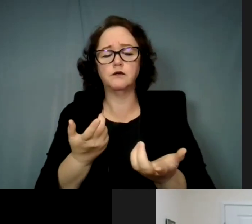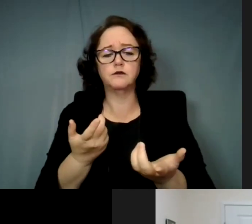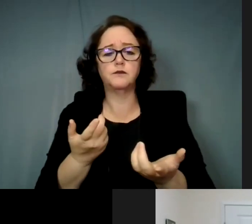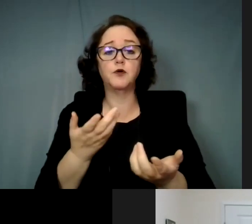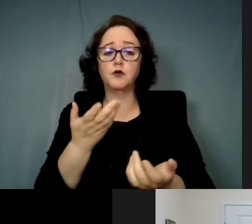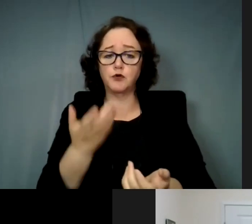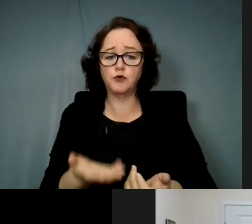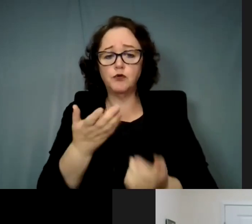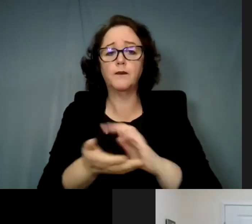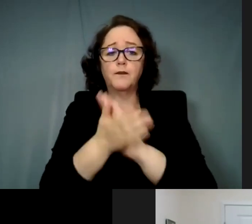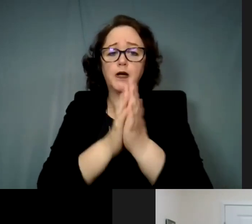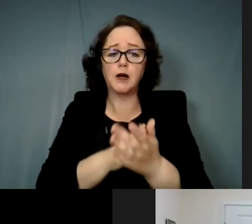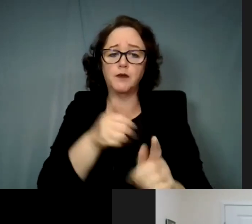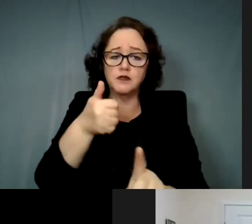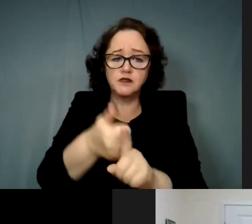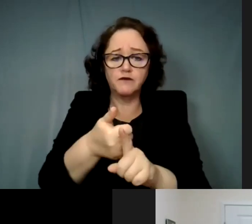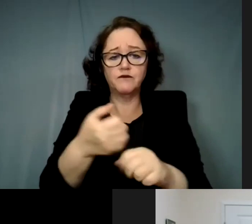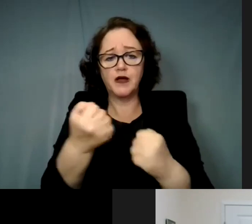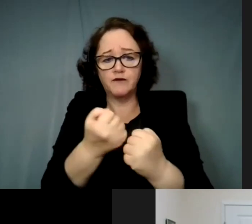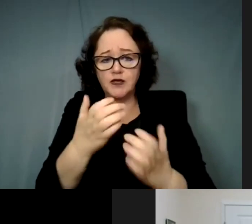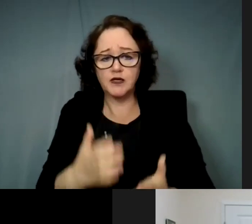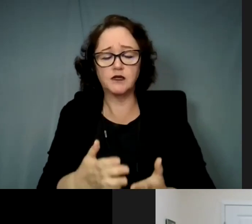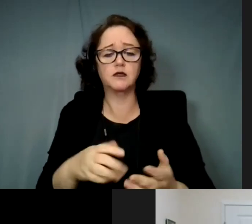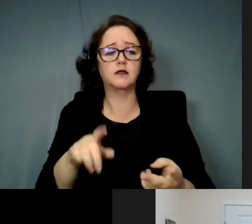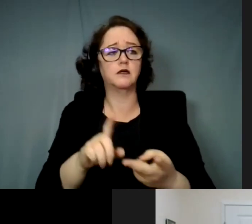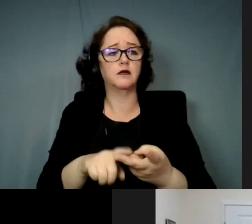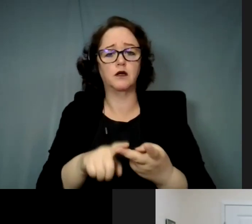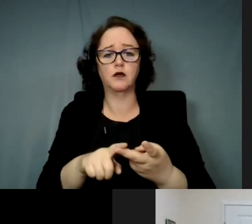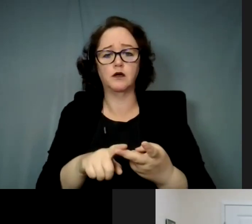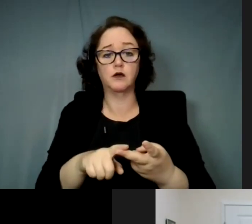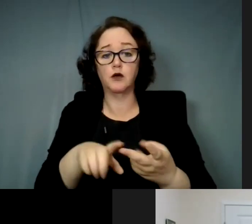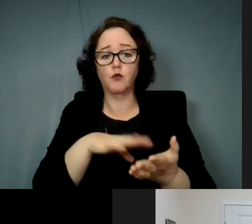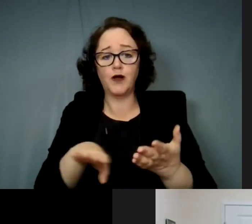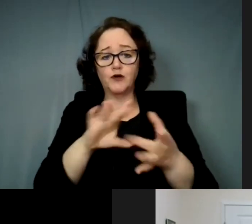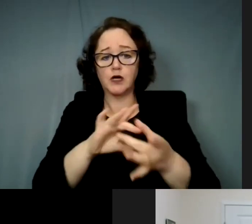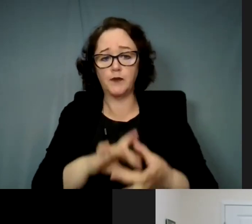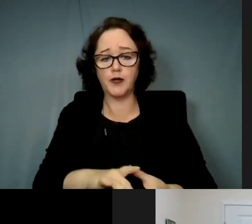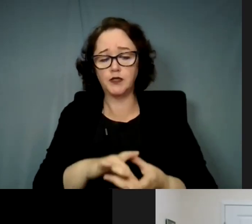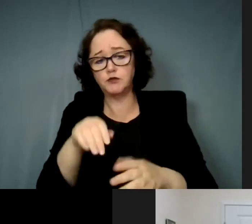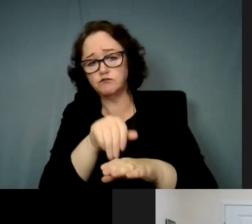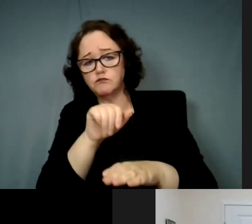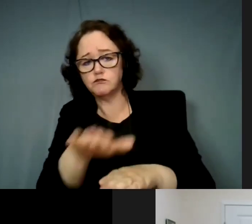and submitting waiver comments in the first place. Sort of a bit about your journey.